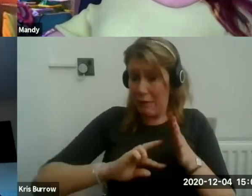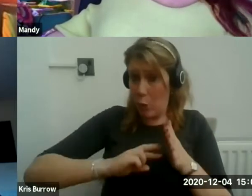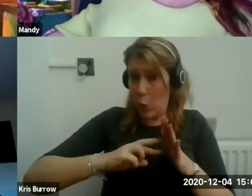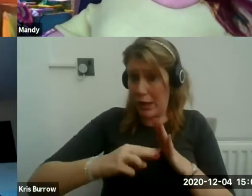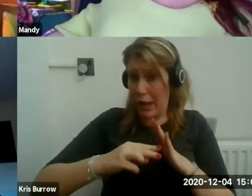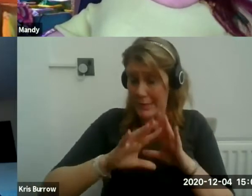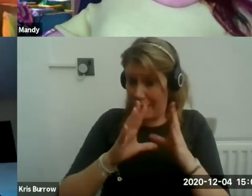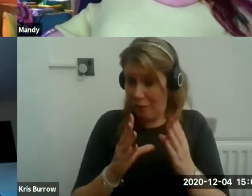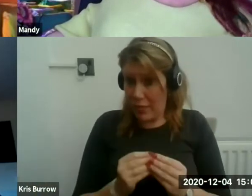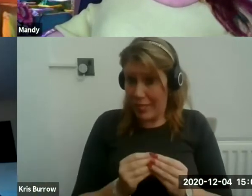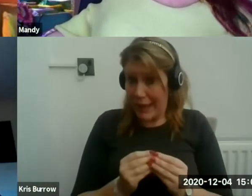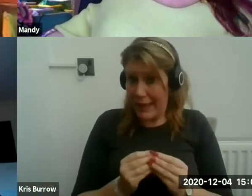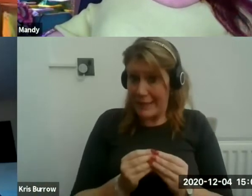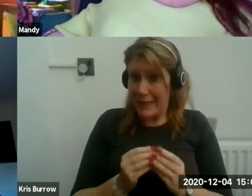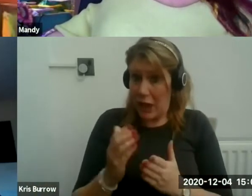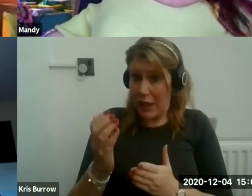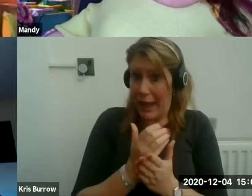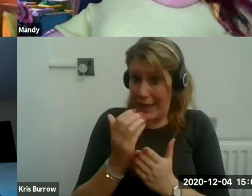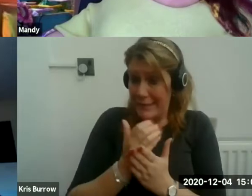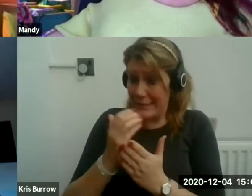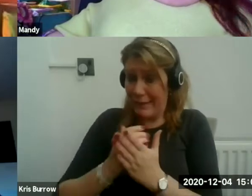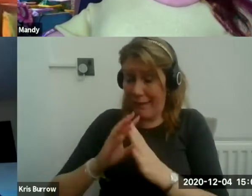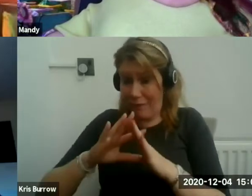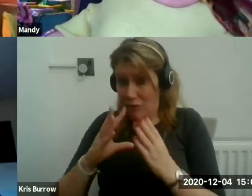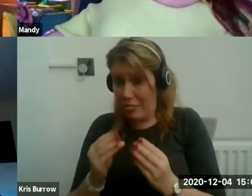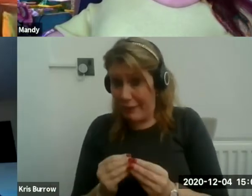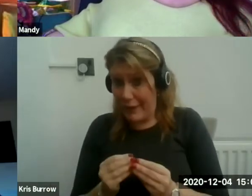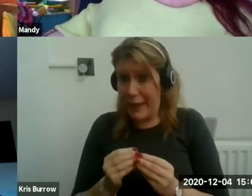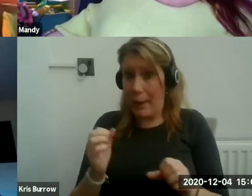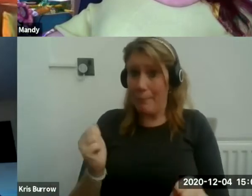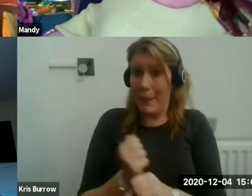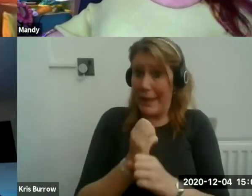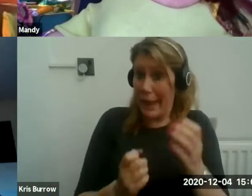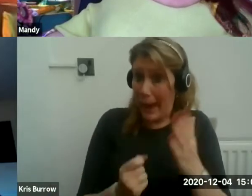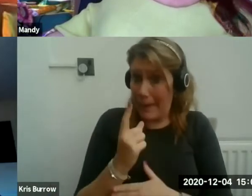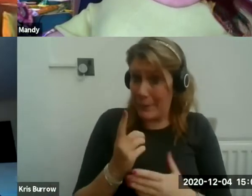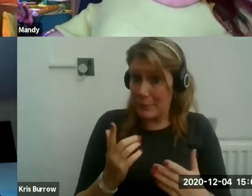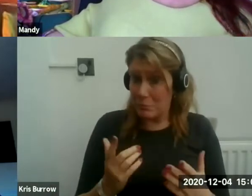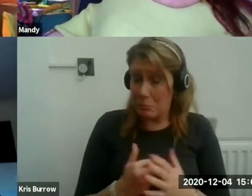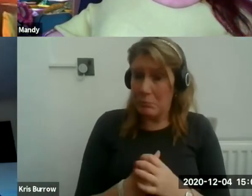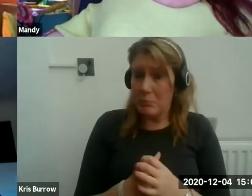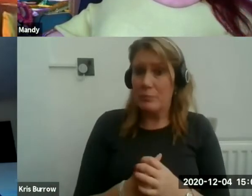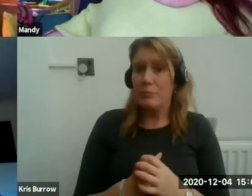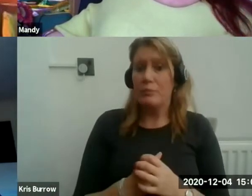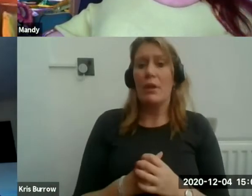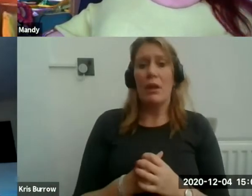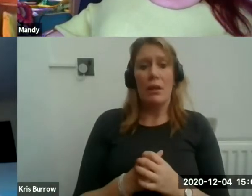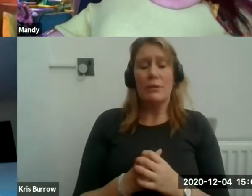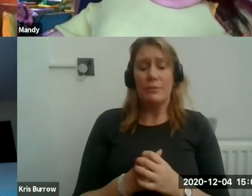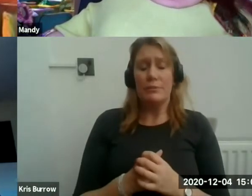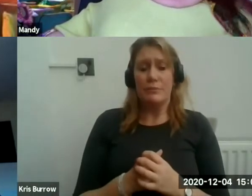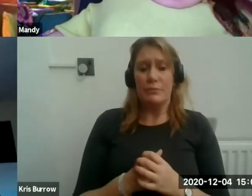and collating everything and making it happen? That's right, yes. We were lucky